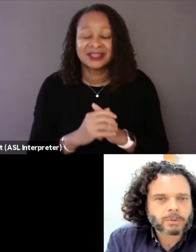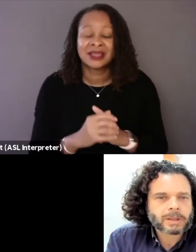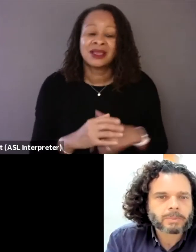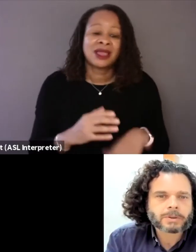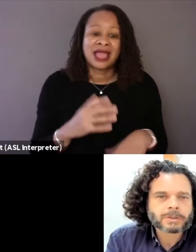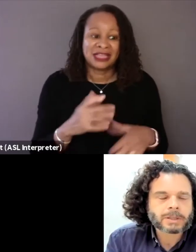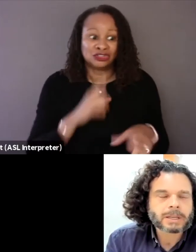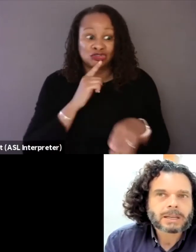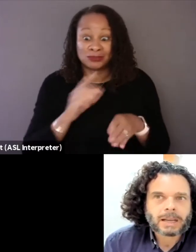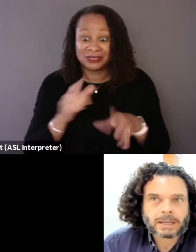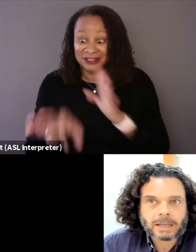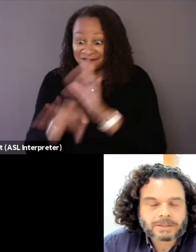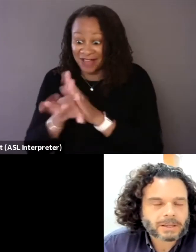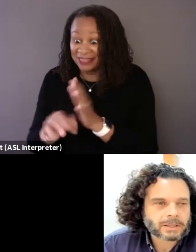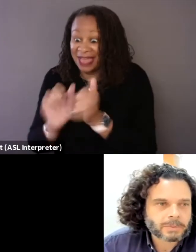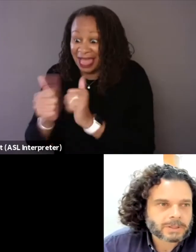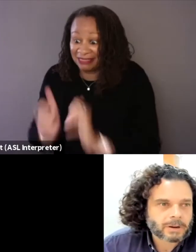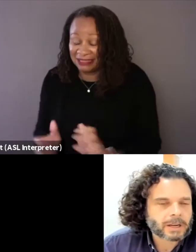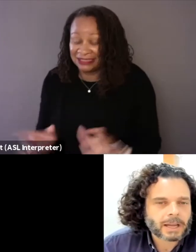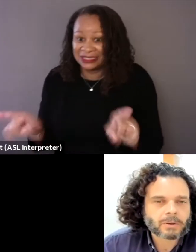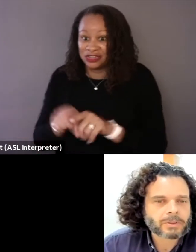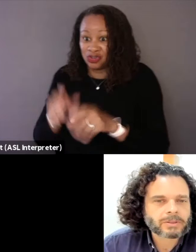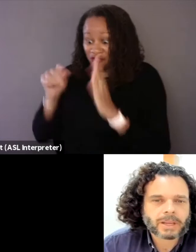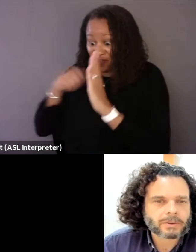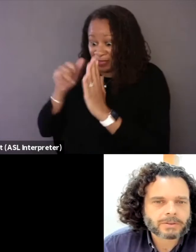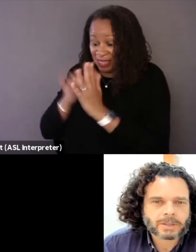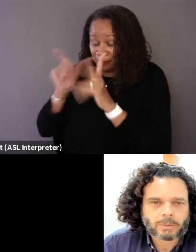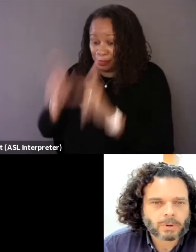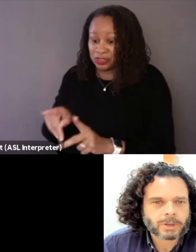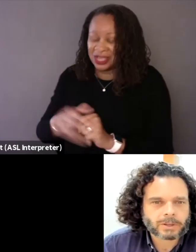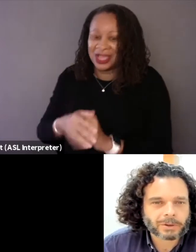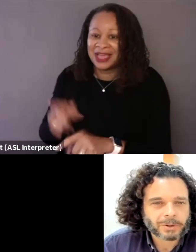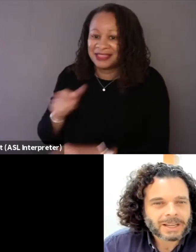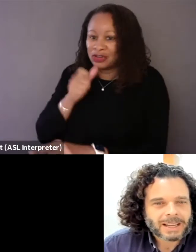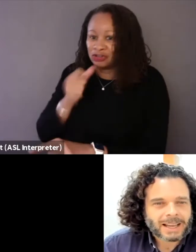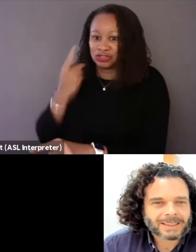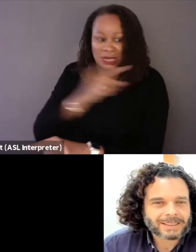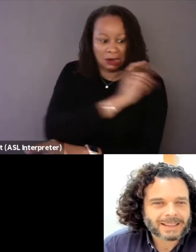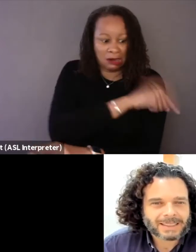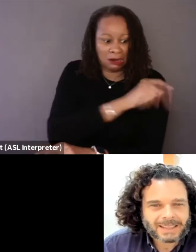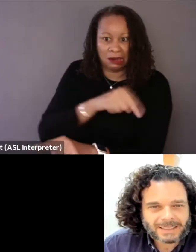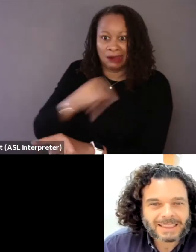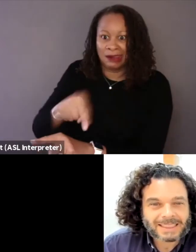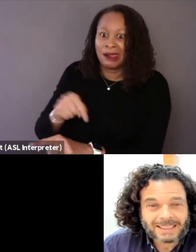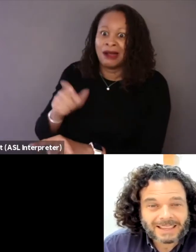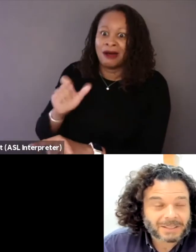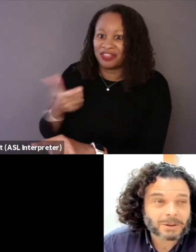with that person, as a documentarian, I don't think they understand what we do. I think they, they think they do.